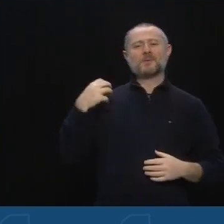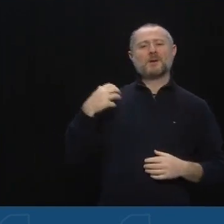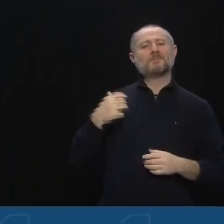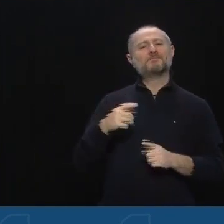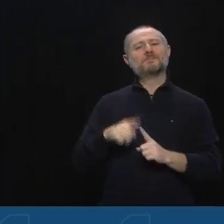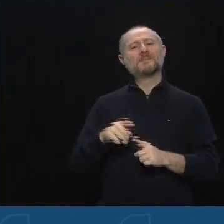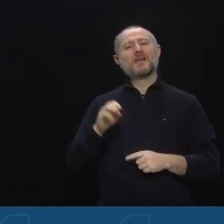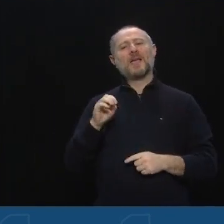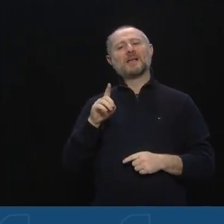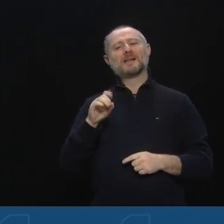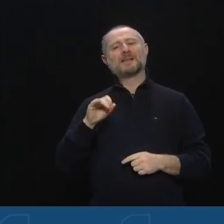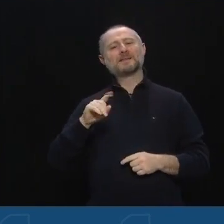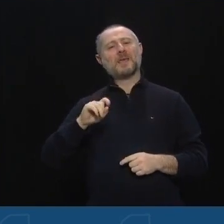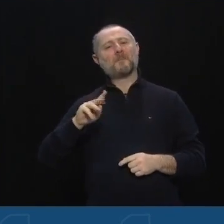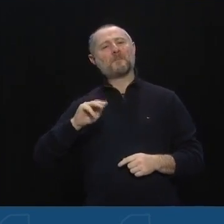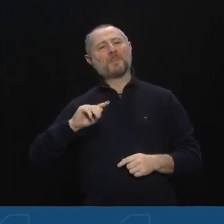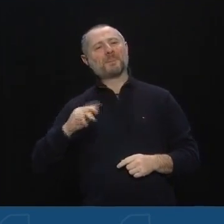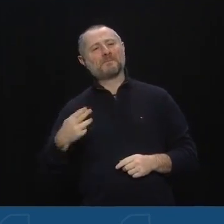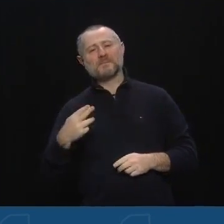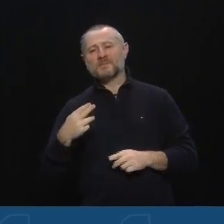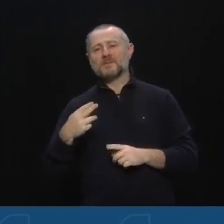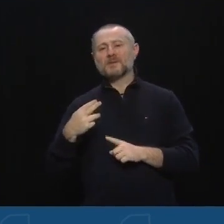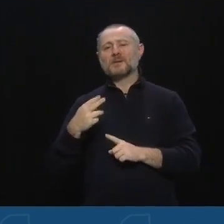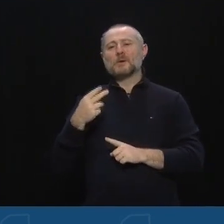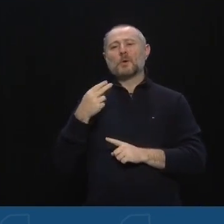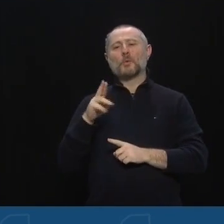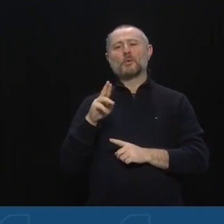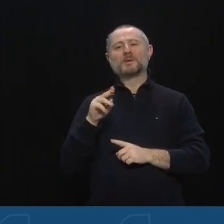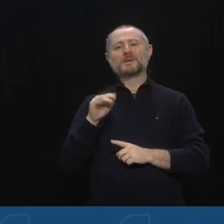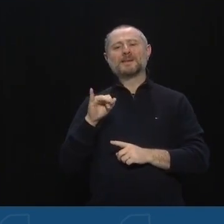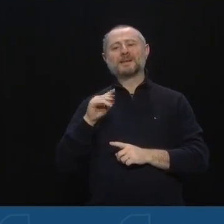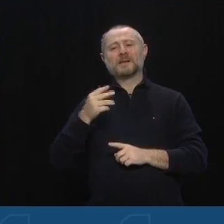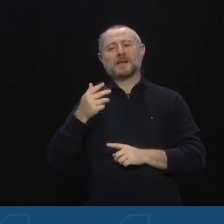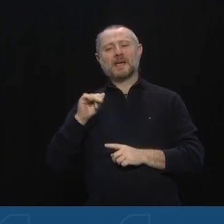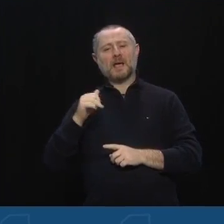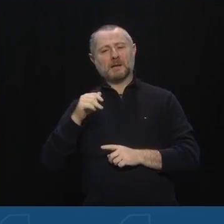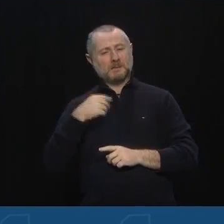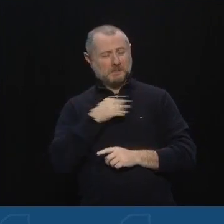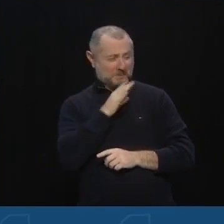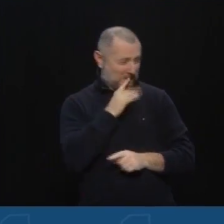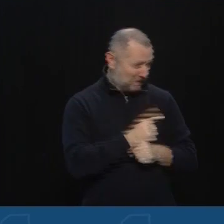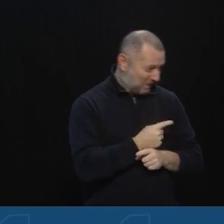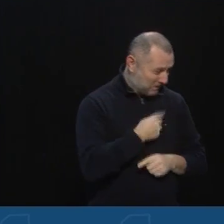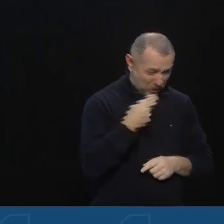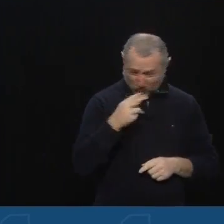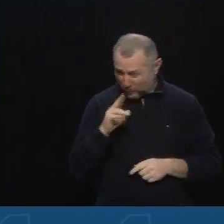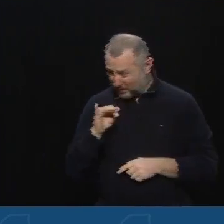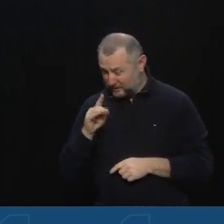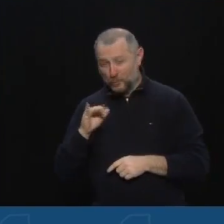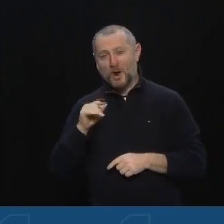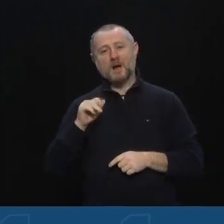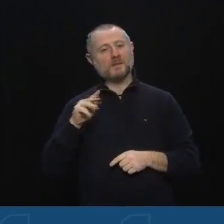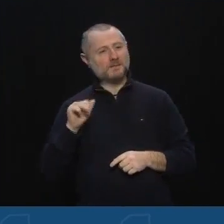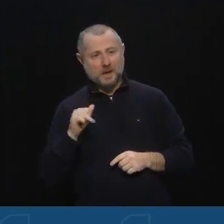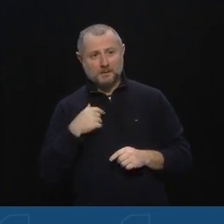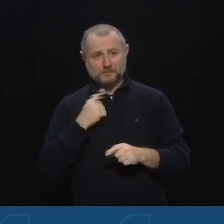HAVE BEEN ENDURING FOR SUCH A LONG TIME SO WE'RE HAPPY. CAPTAIN ELIZABETH -- I'M GOING